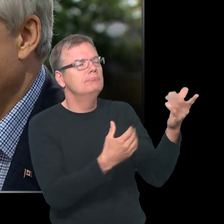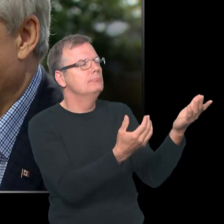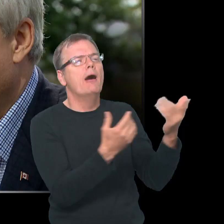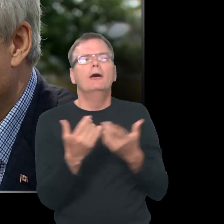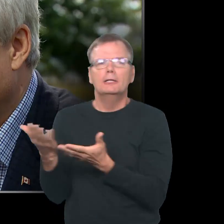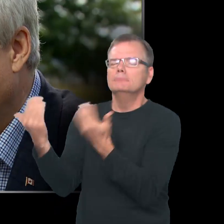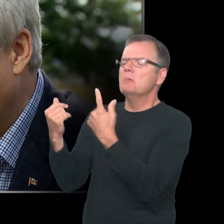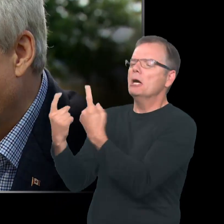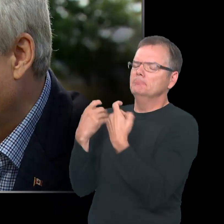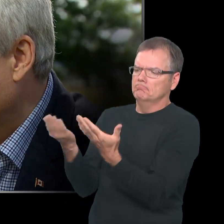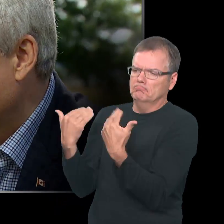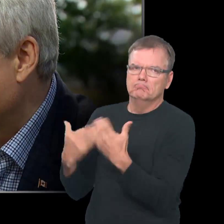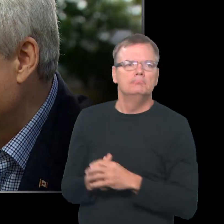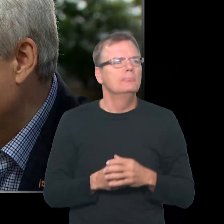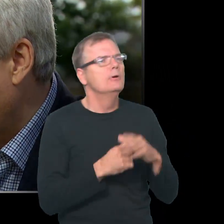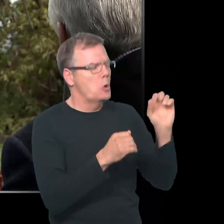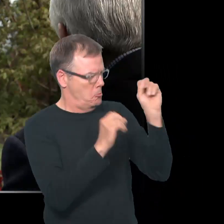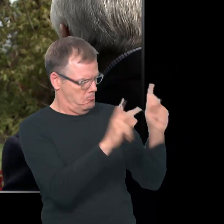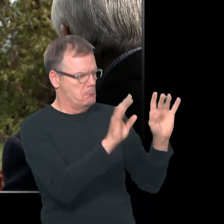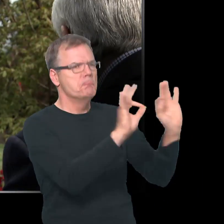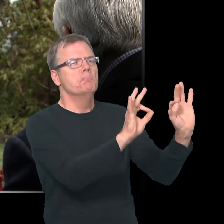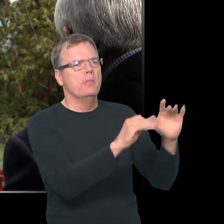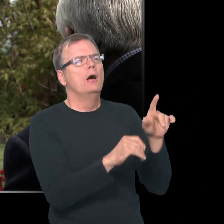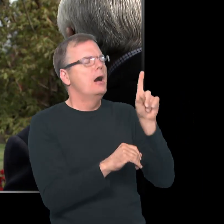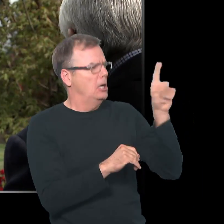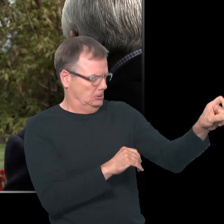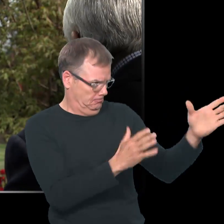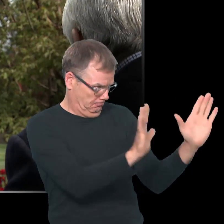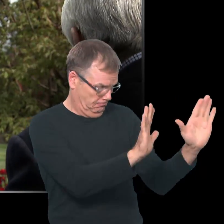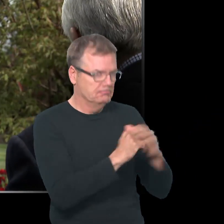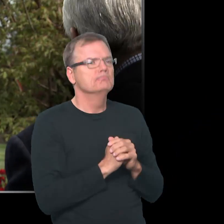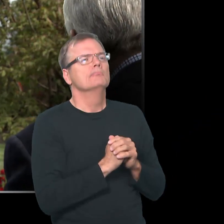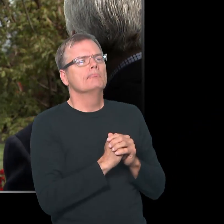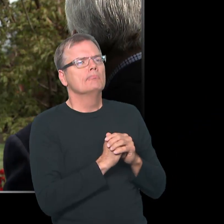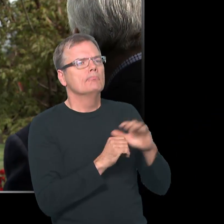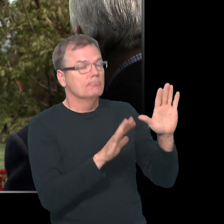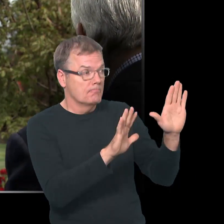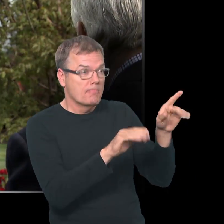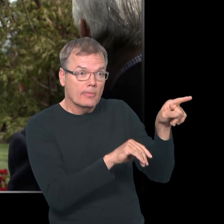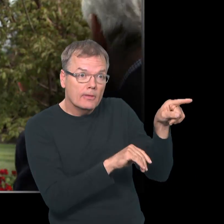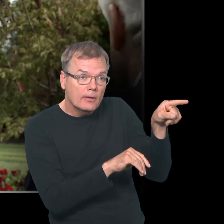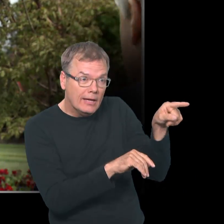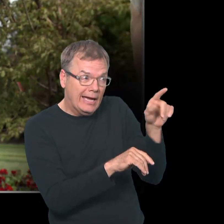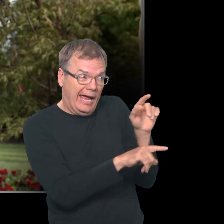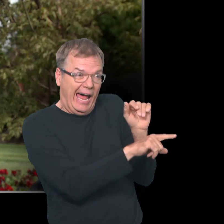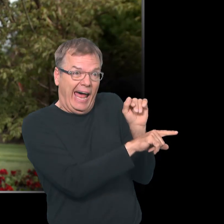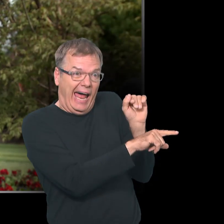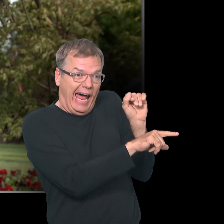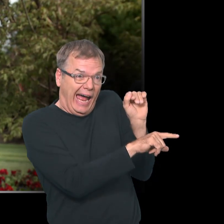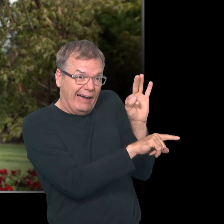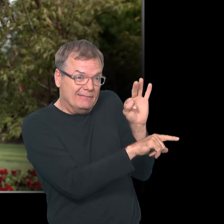in the last election campaign, so I'm assuming I can ask you-- You can ask me. (chuckles) Yeah. You can always ask me. Here's the question, though.